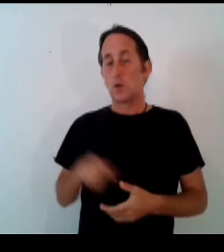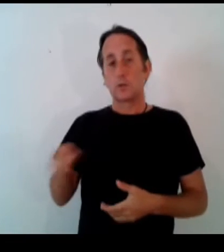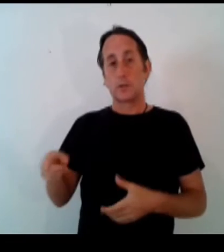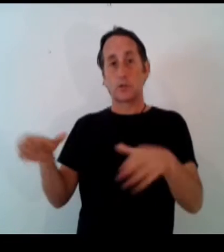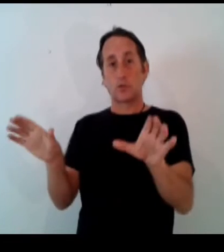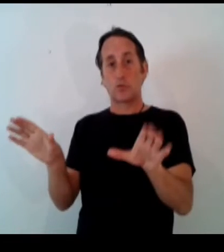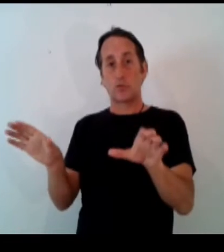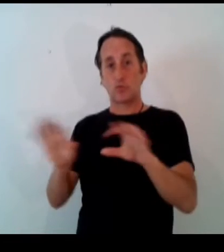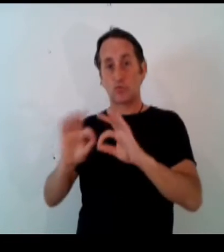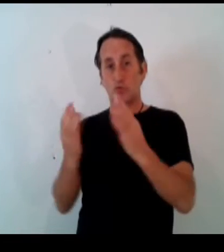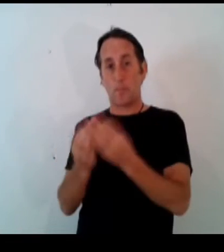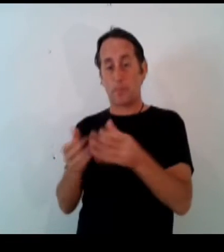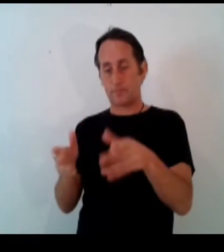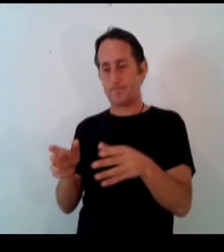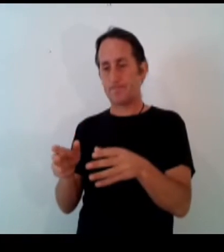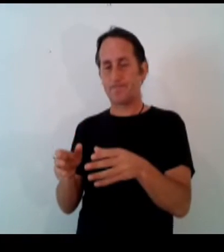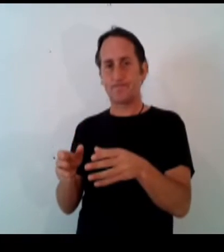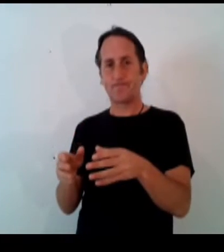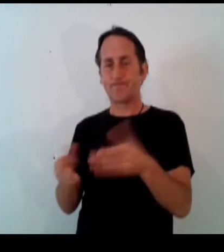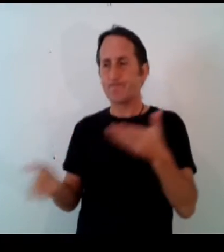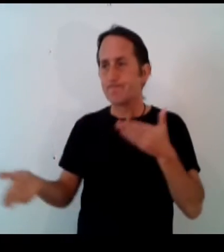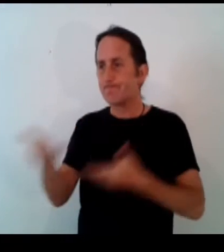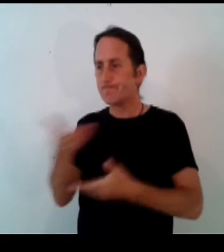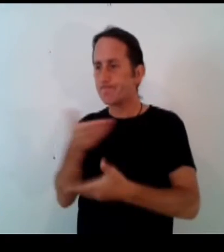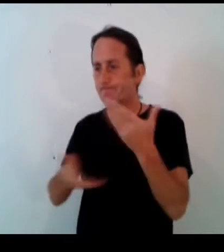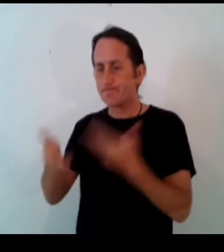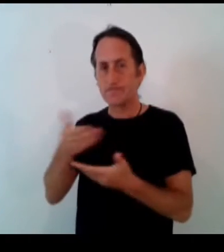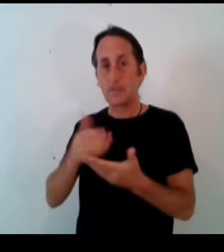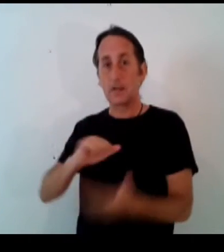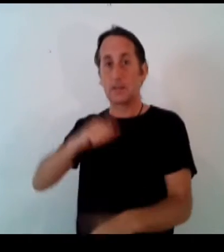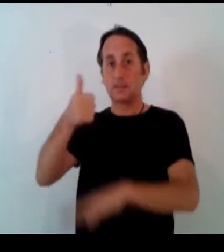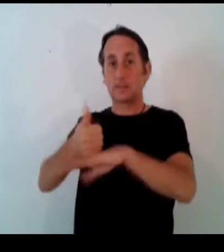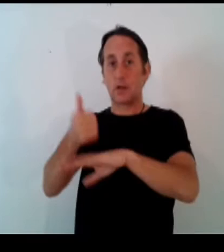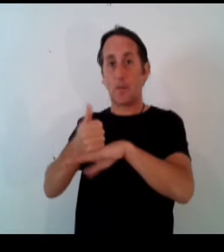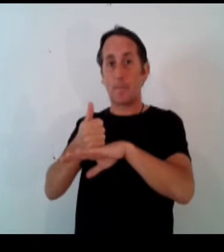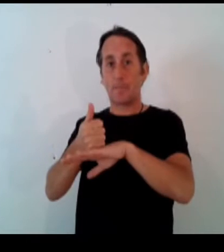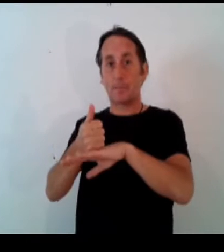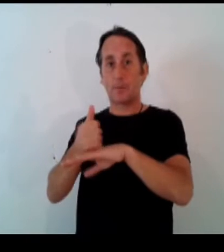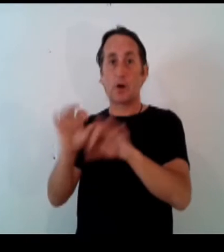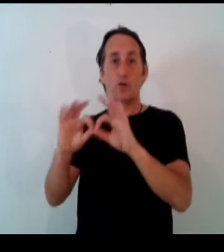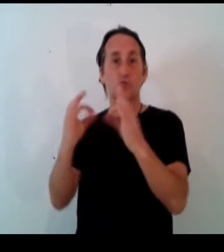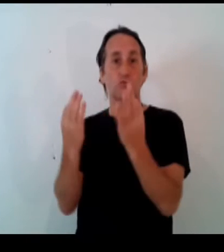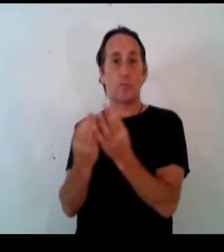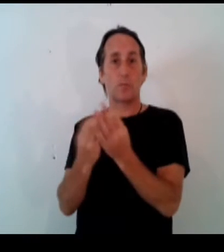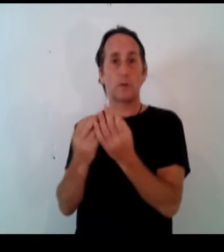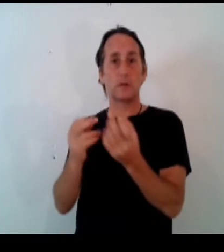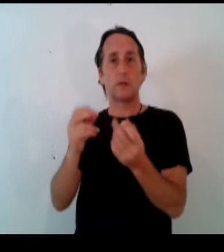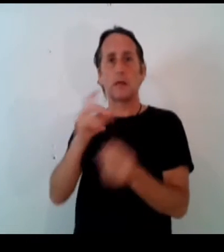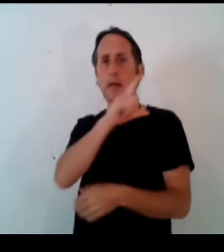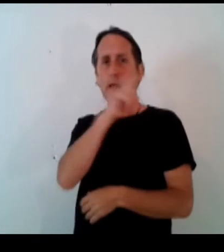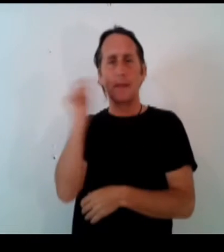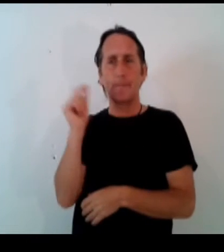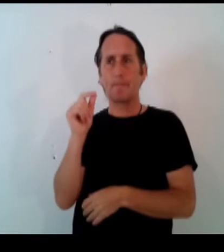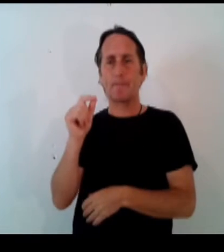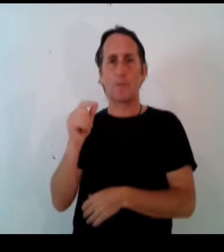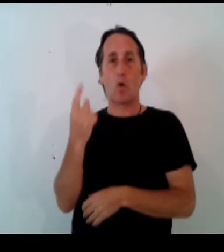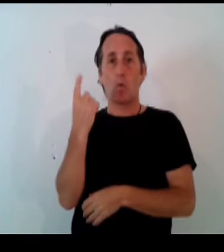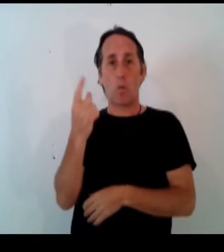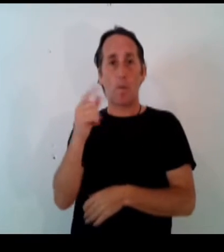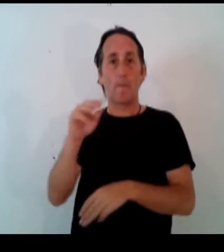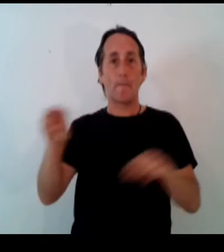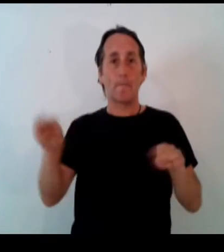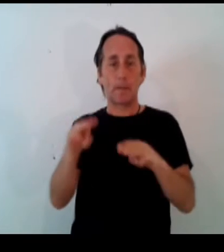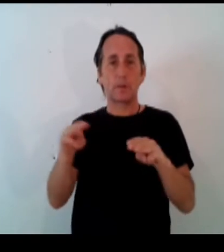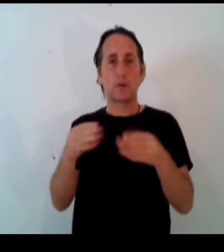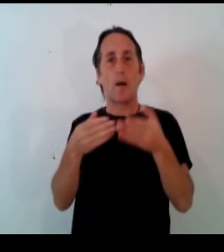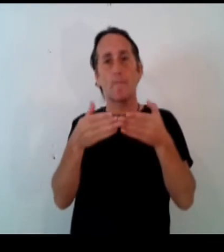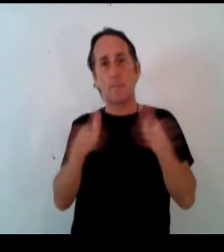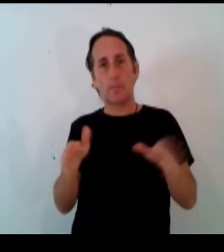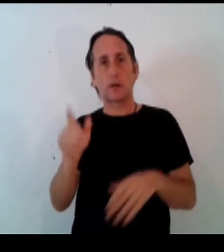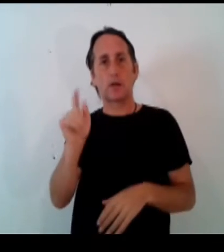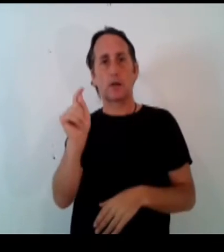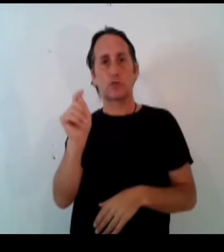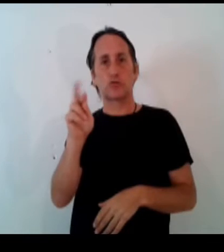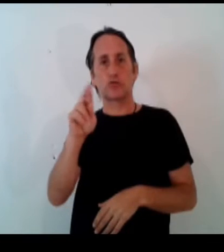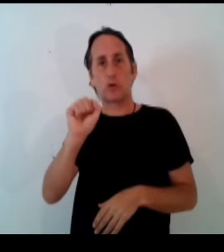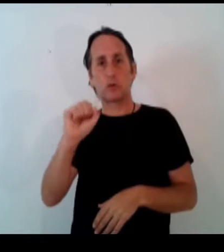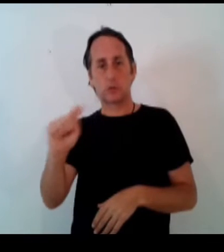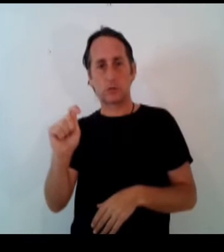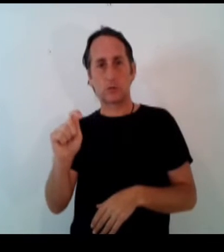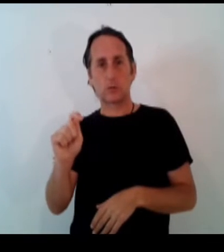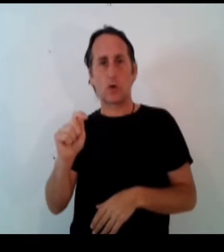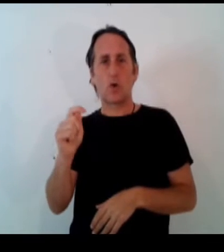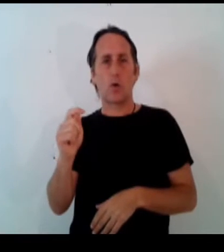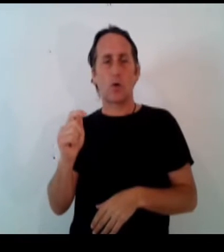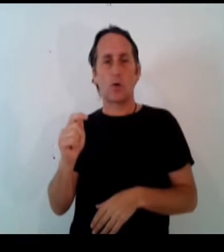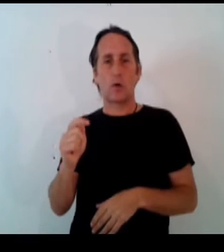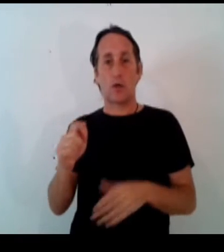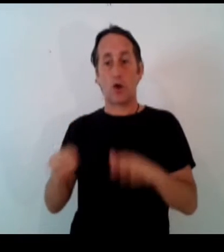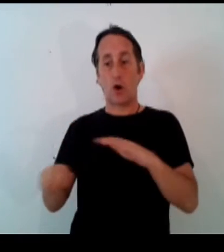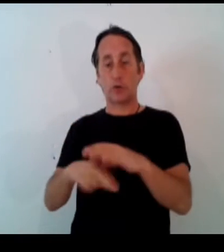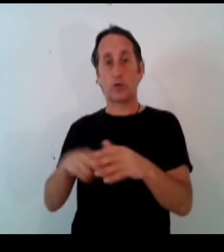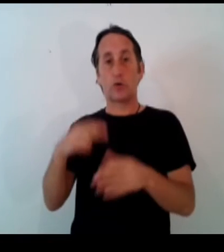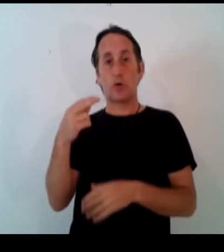So what these people did, this group, they set up a group known as the One People's Public Trust and under the Universal Commercial Code